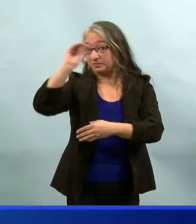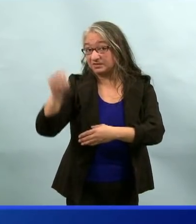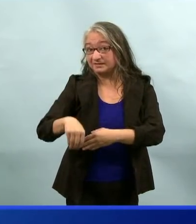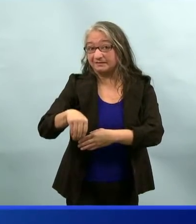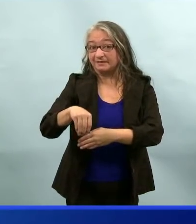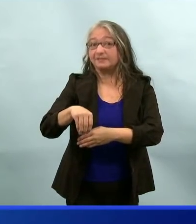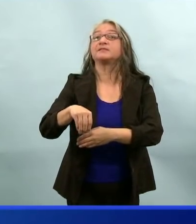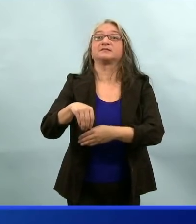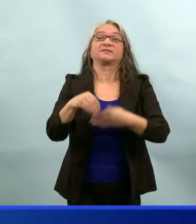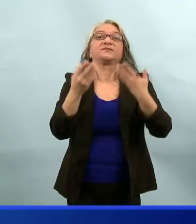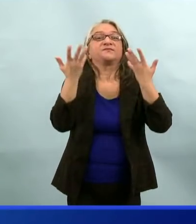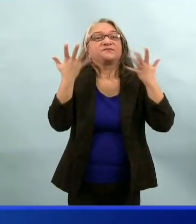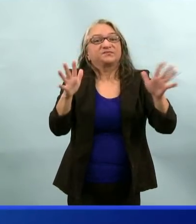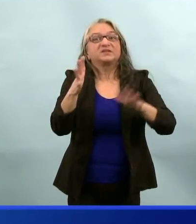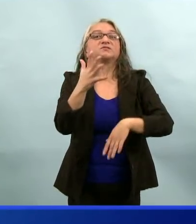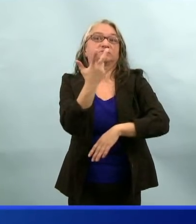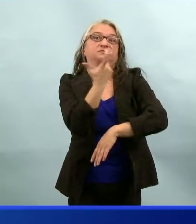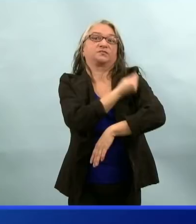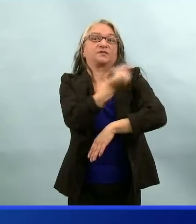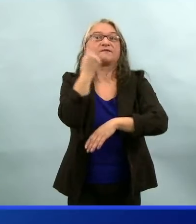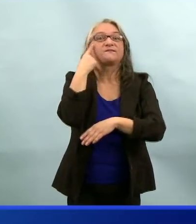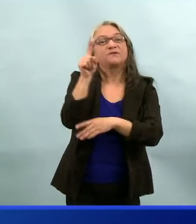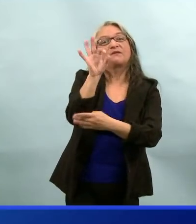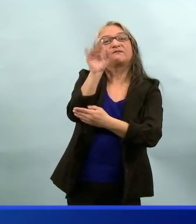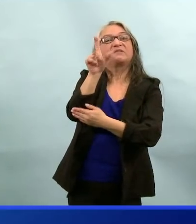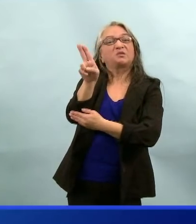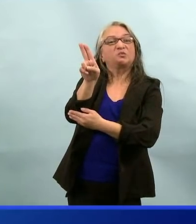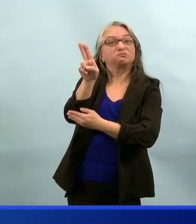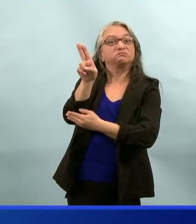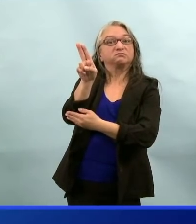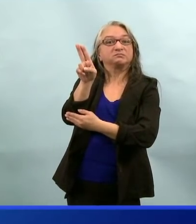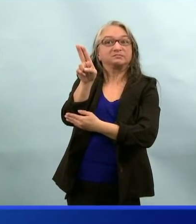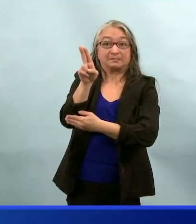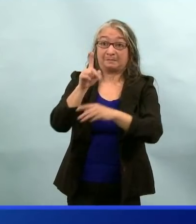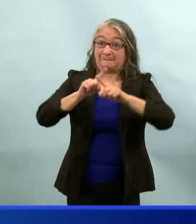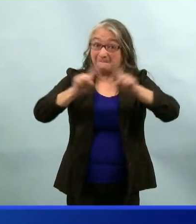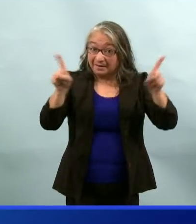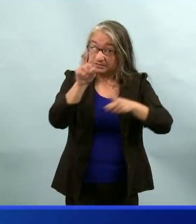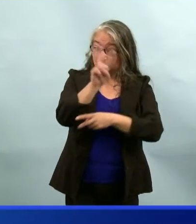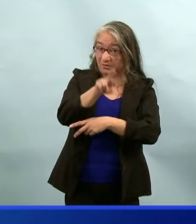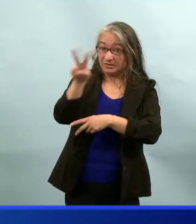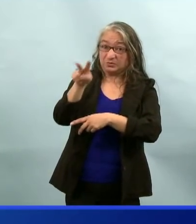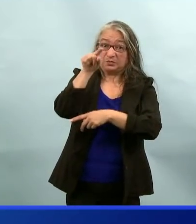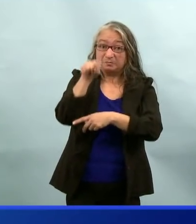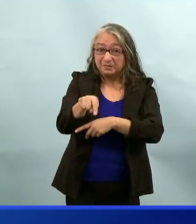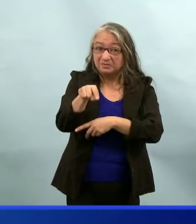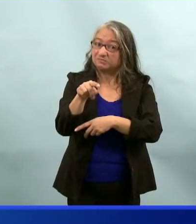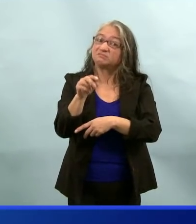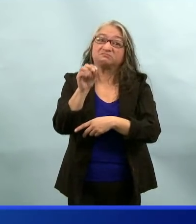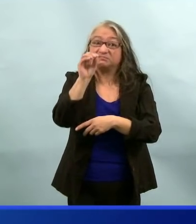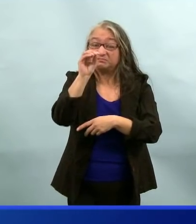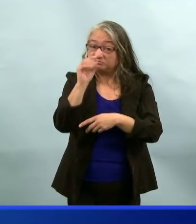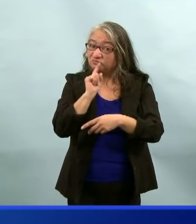flu this flu season we need to do better i know we can do better the flu vaccine and high dose